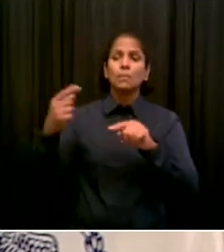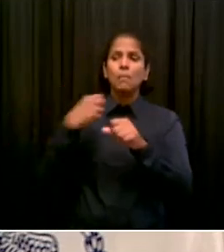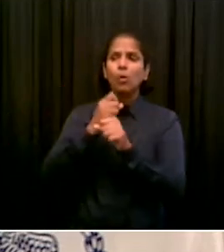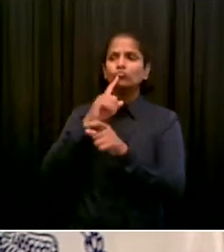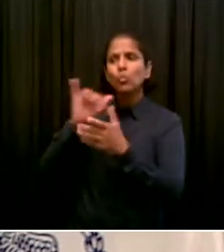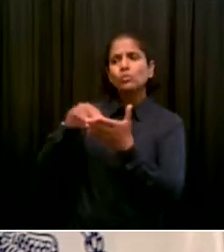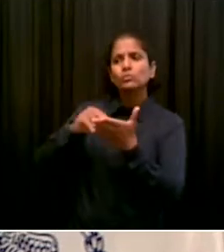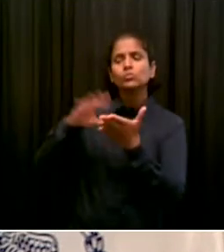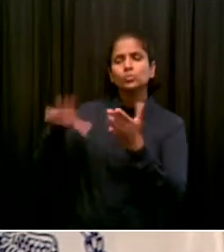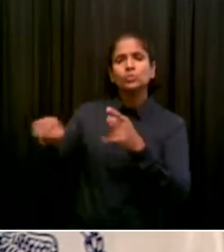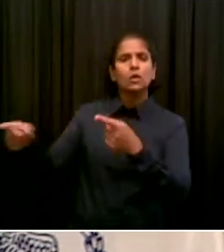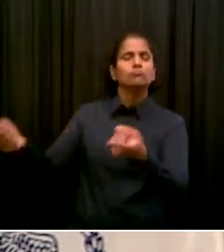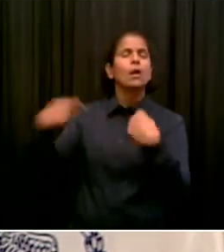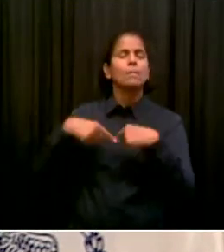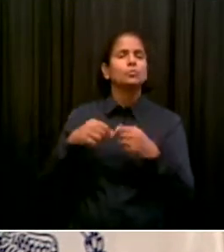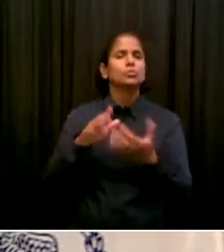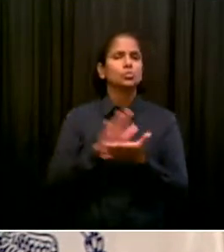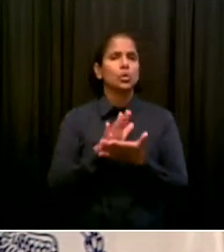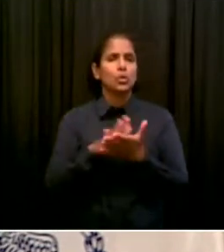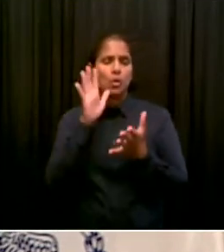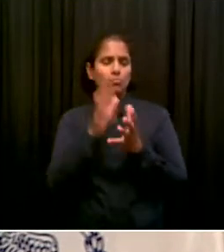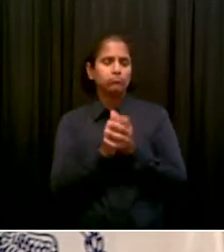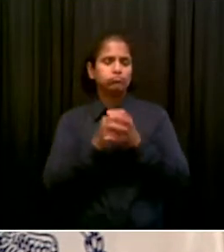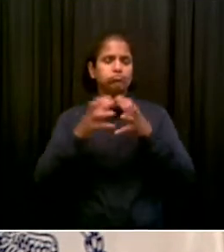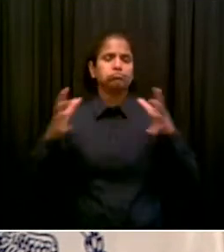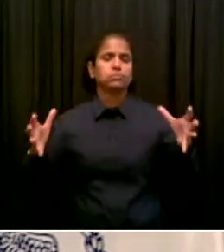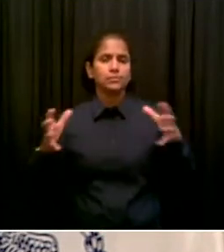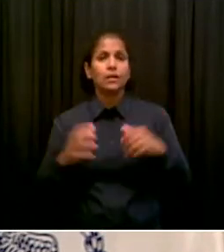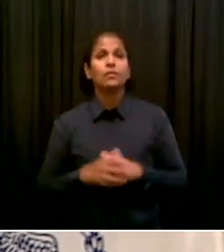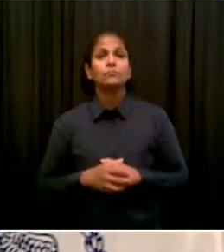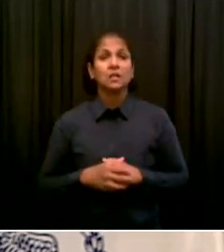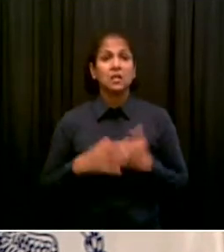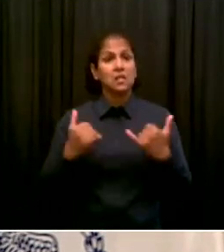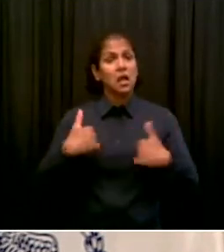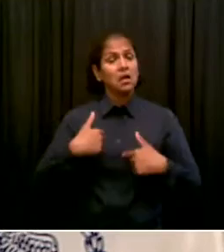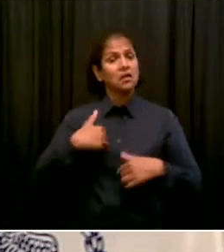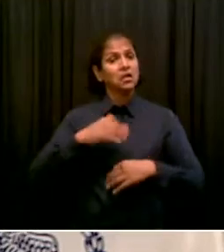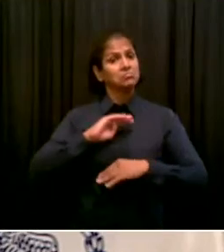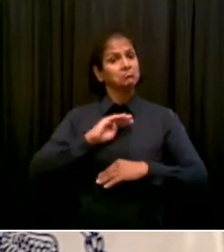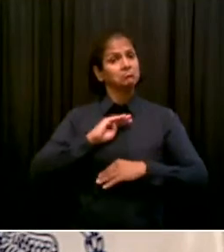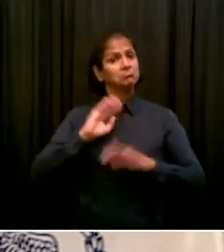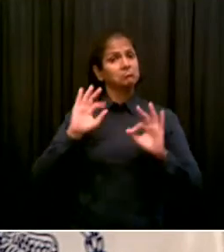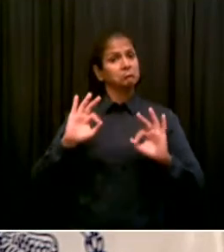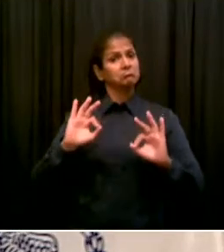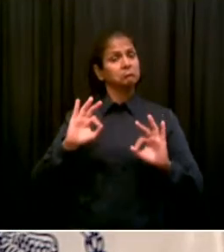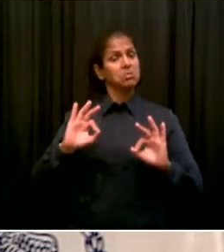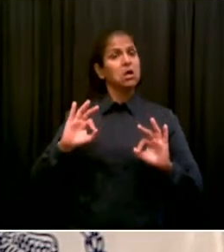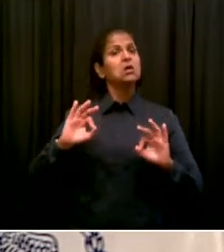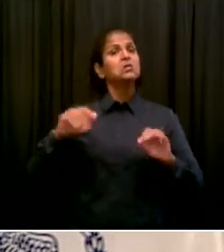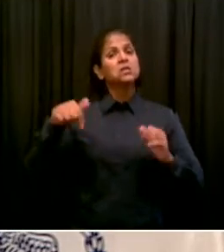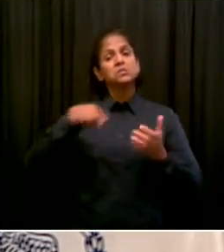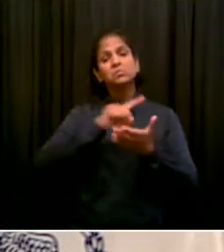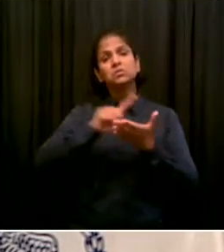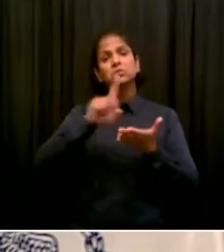FAMILIES.